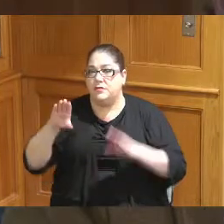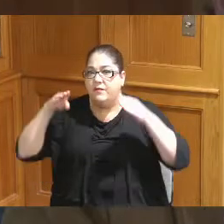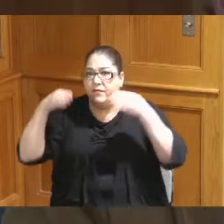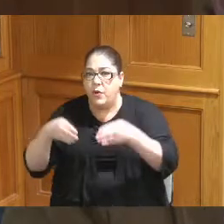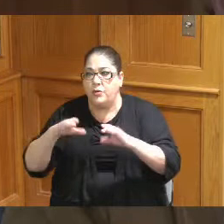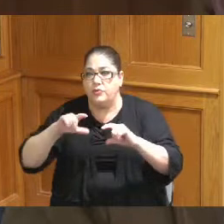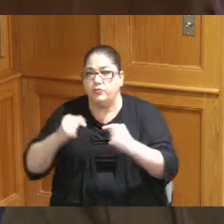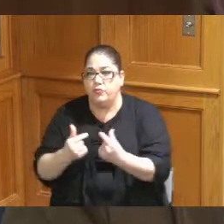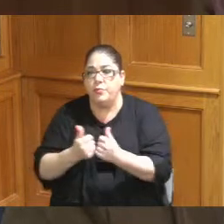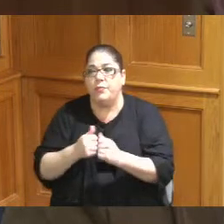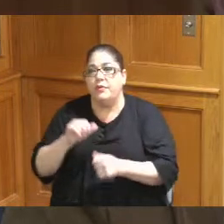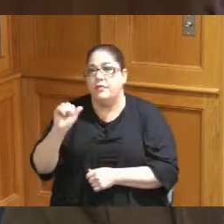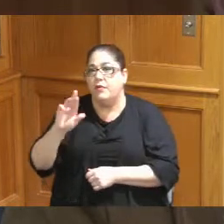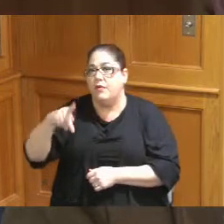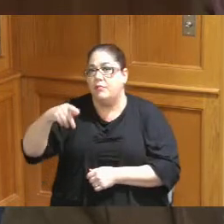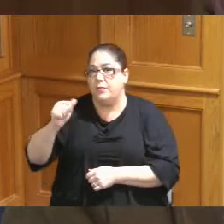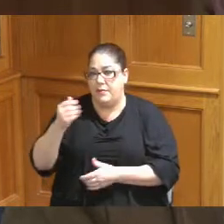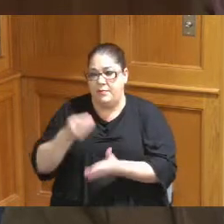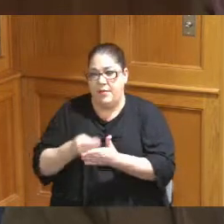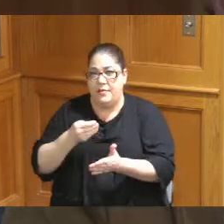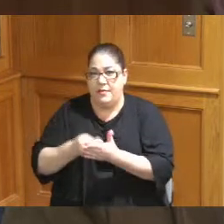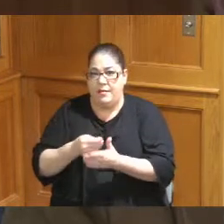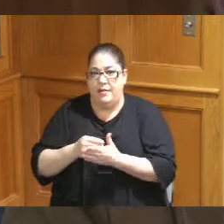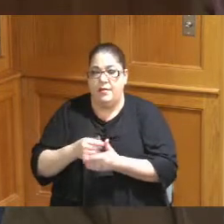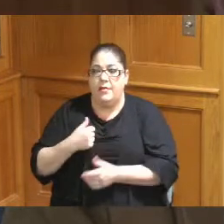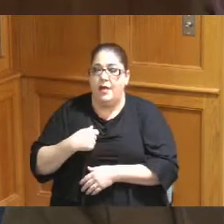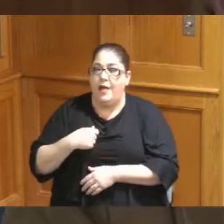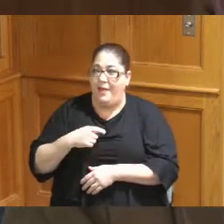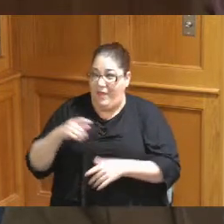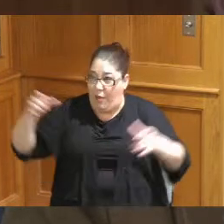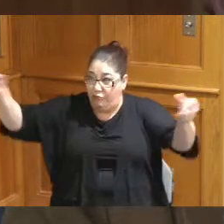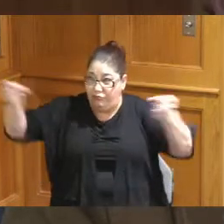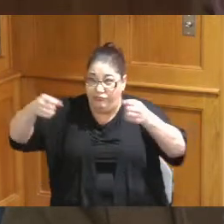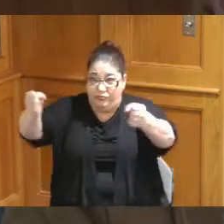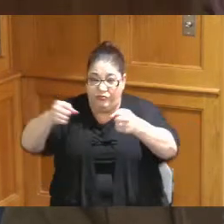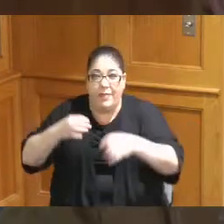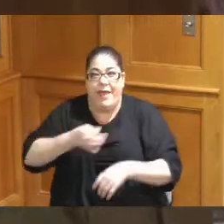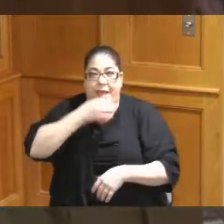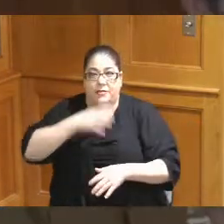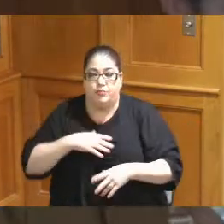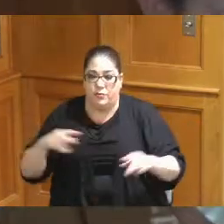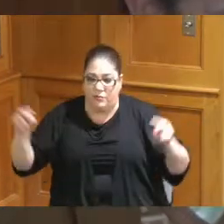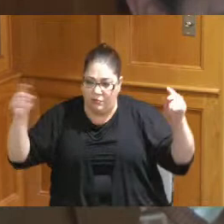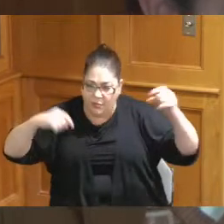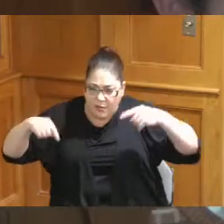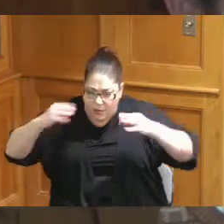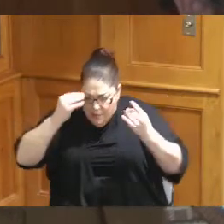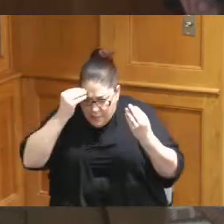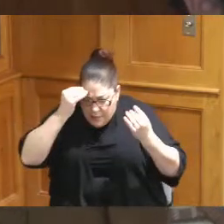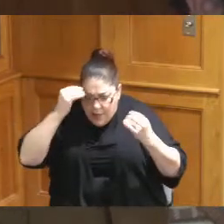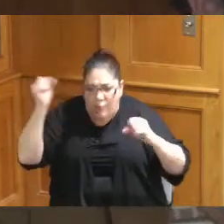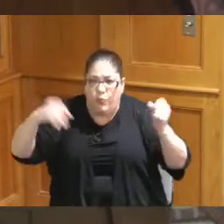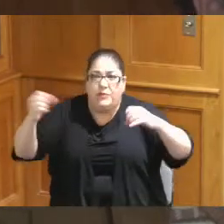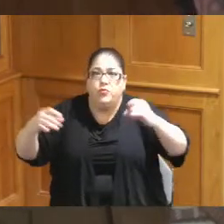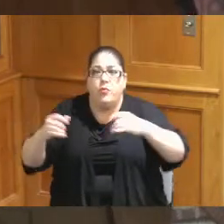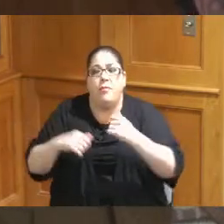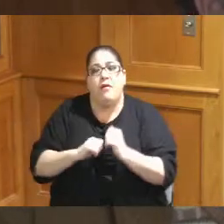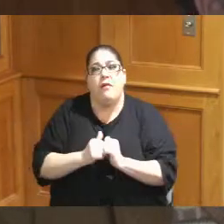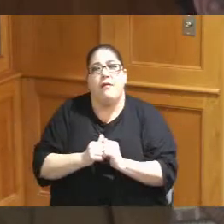Rescue Plan dollars and got the experts together and said how would we be most effective trying to